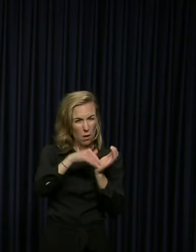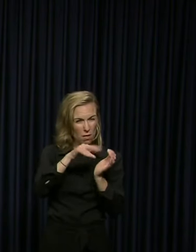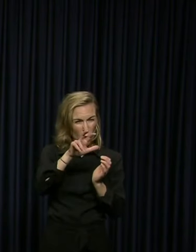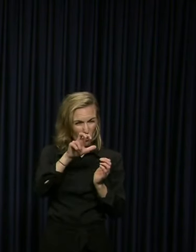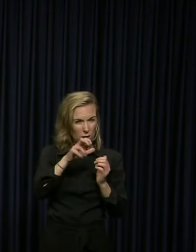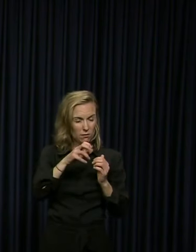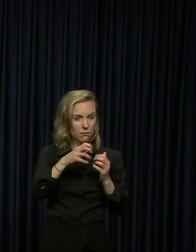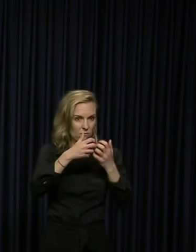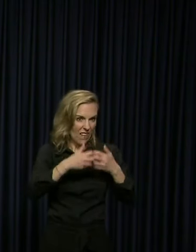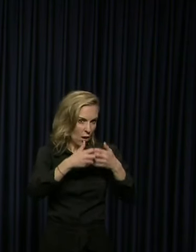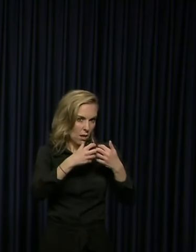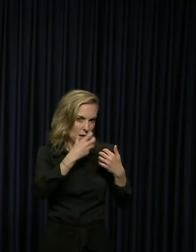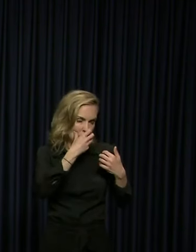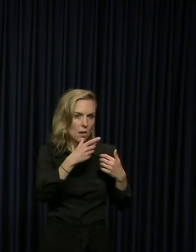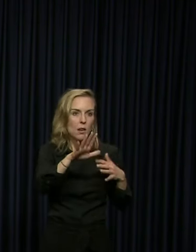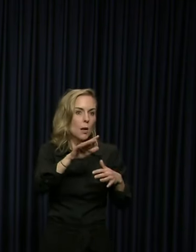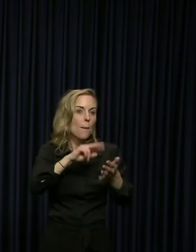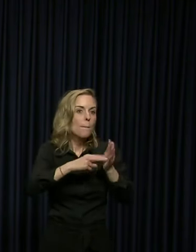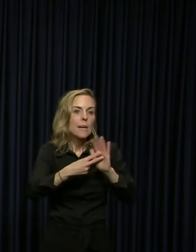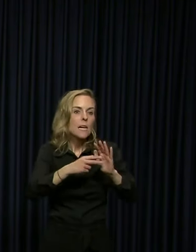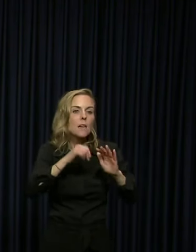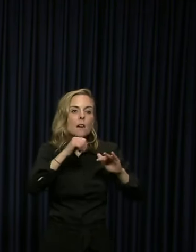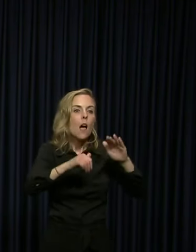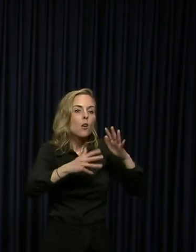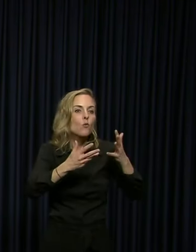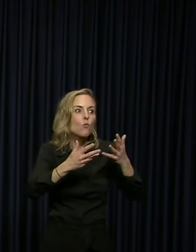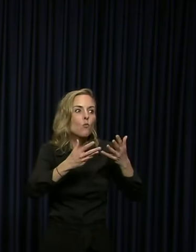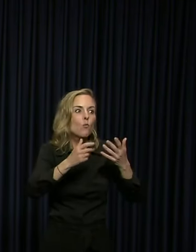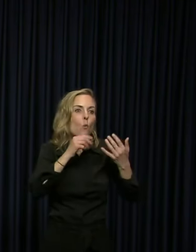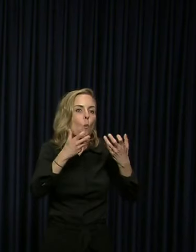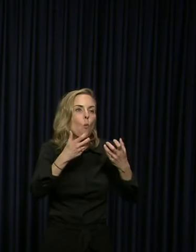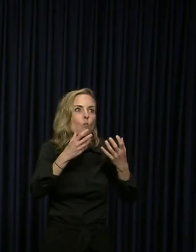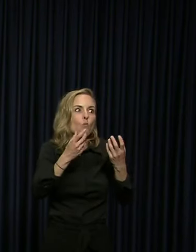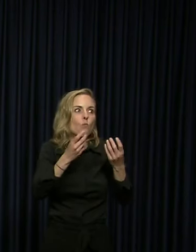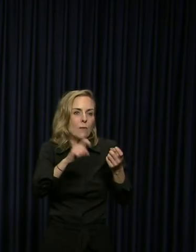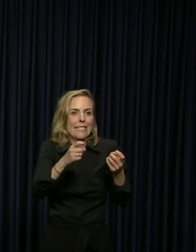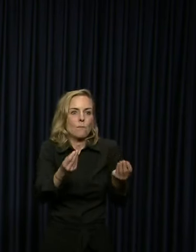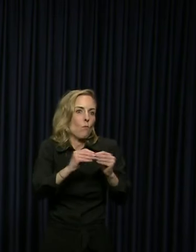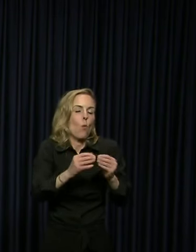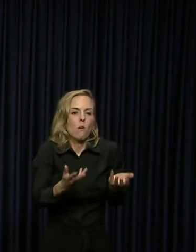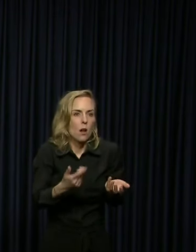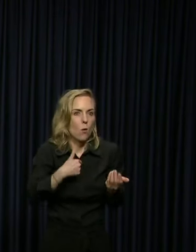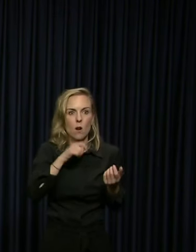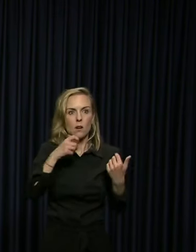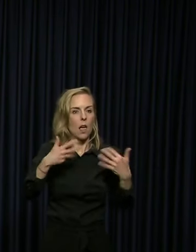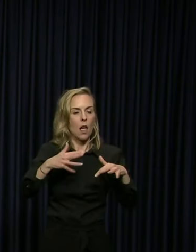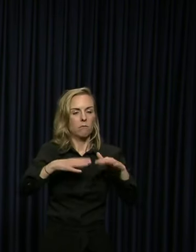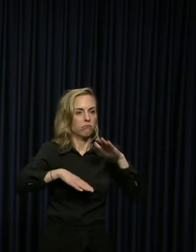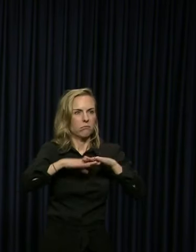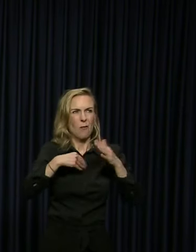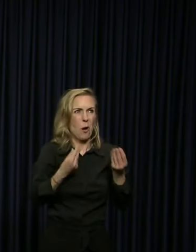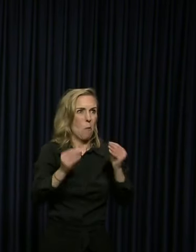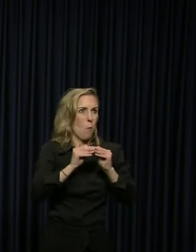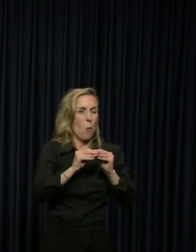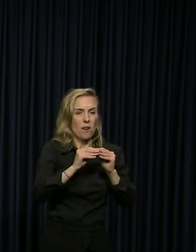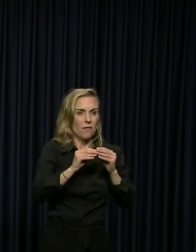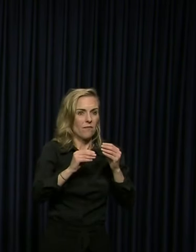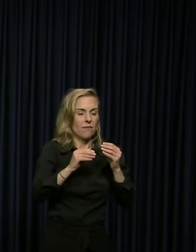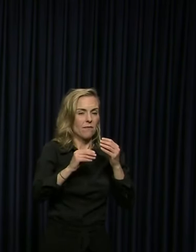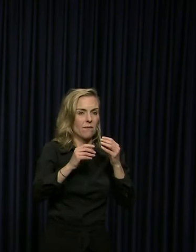AND THAT'S A GOOD SIGN TO ME FOR OUR BEDS ESPECIALLY THAT WE NEED.